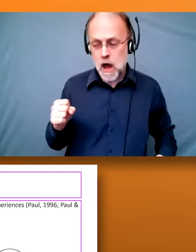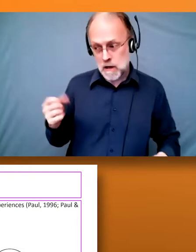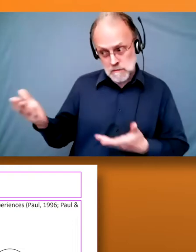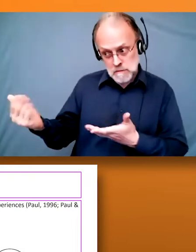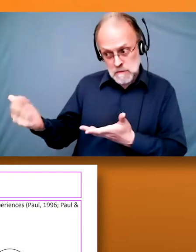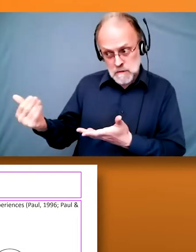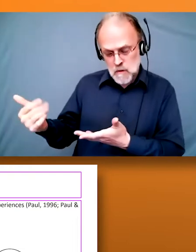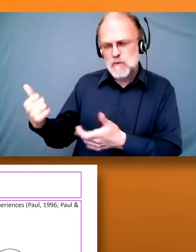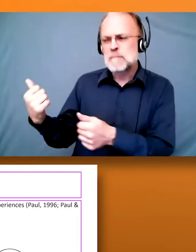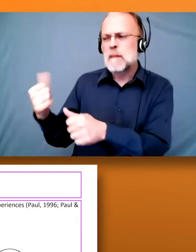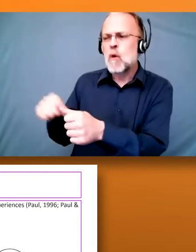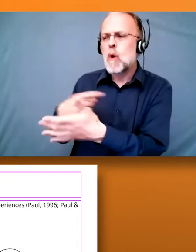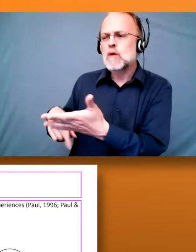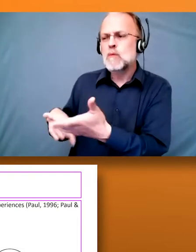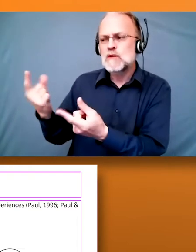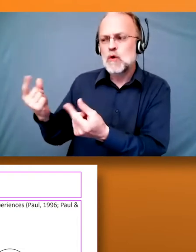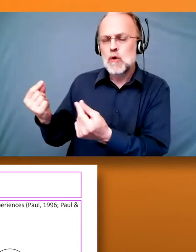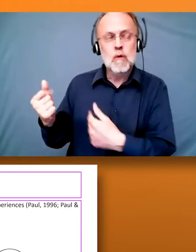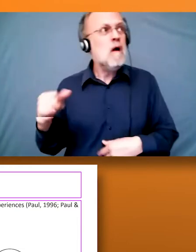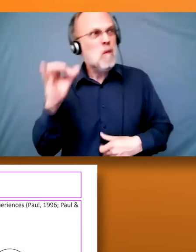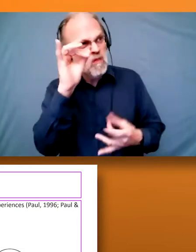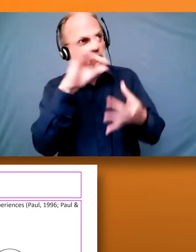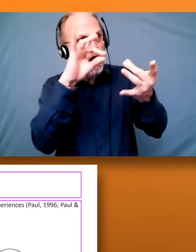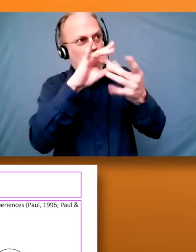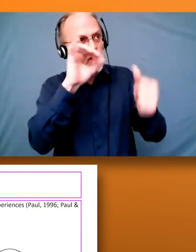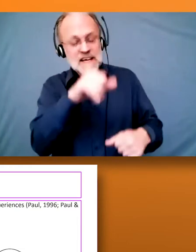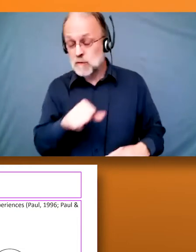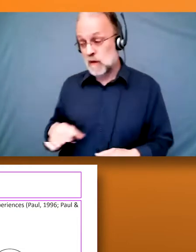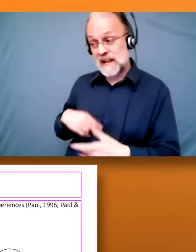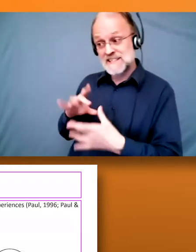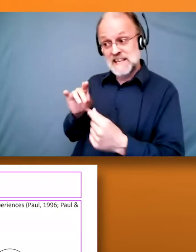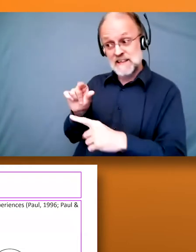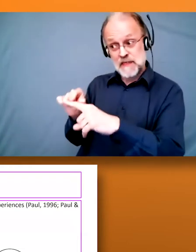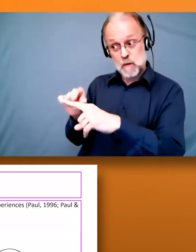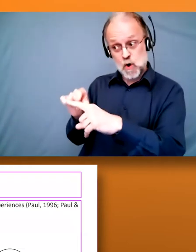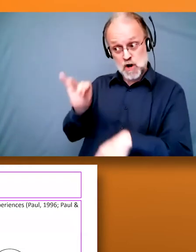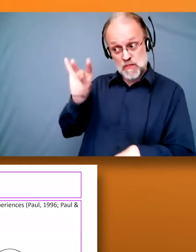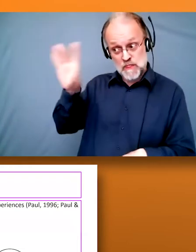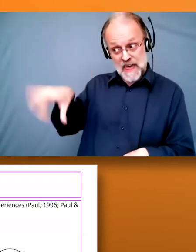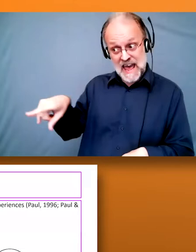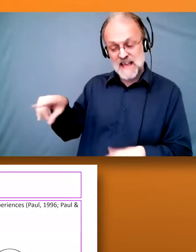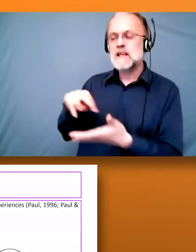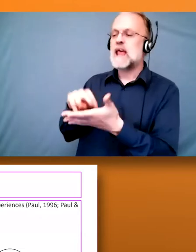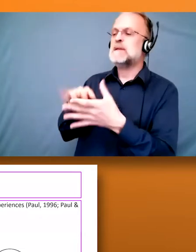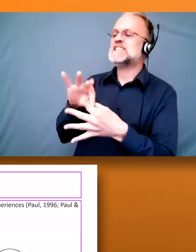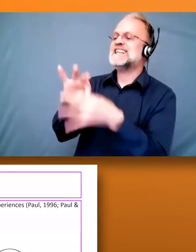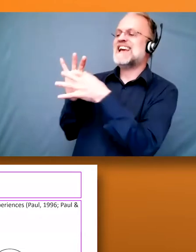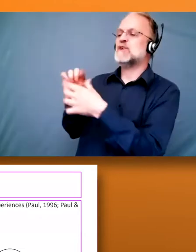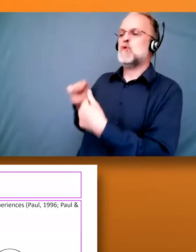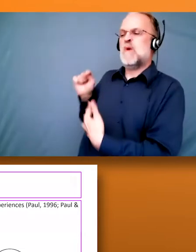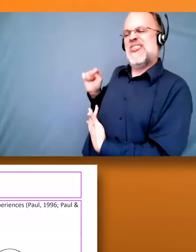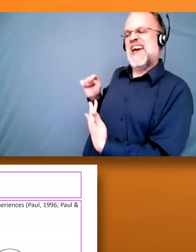And then start to talk about the experiment, integrating the vocabulary. When I said this word, it was actually connected